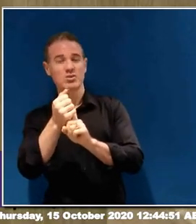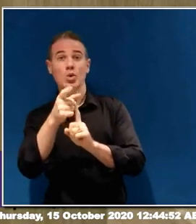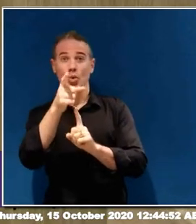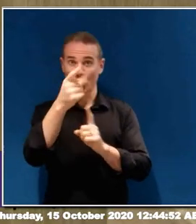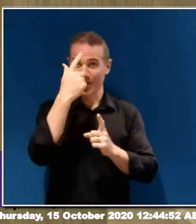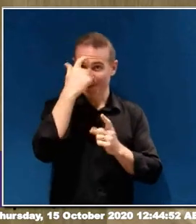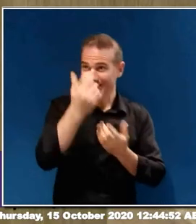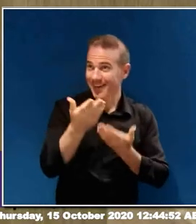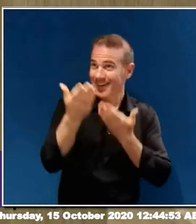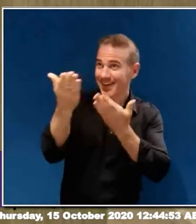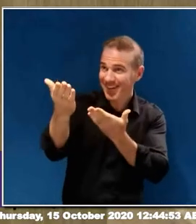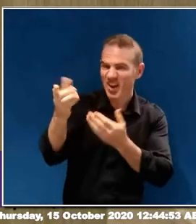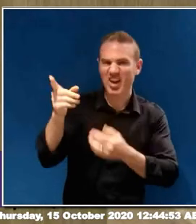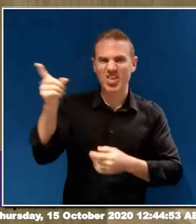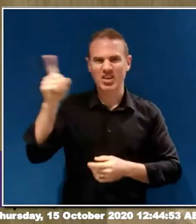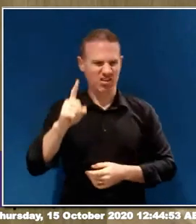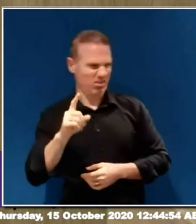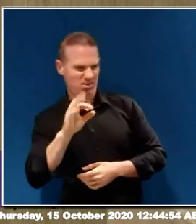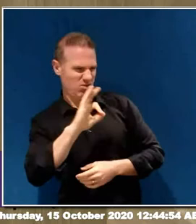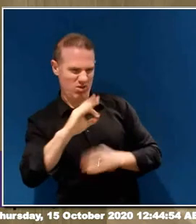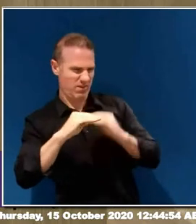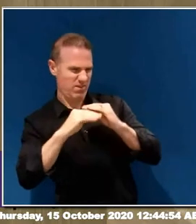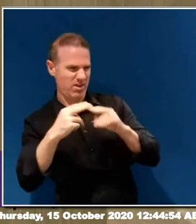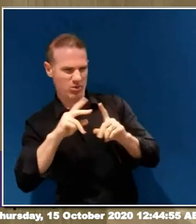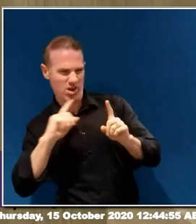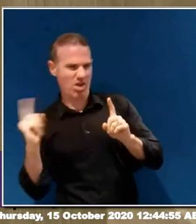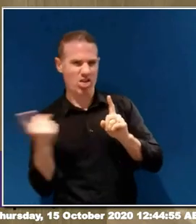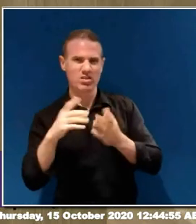So a school may contact me in terms of, you know, how do we get